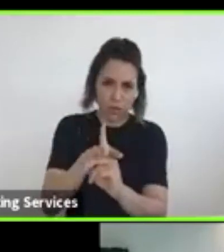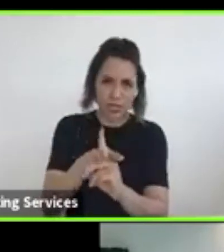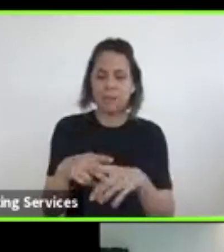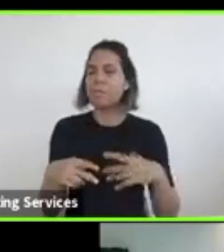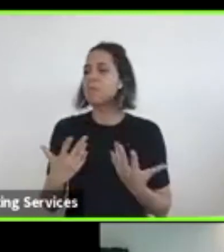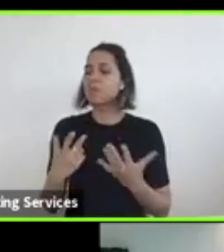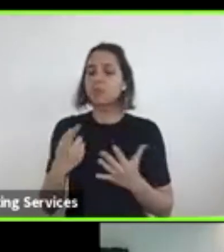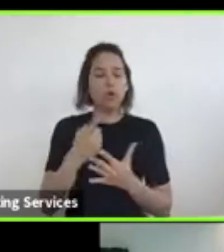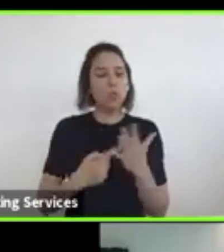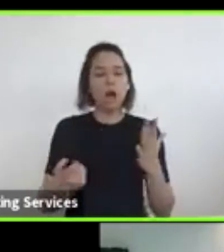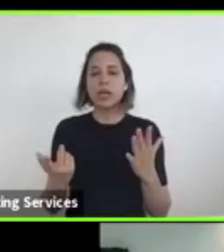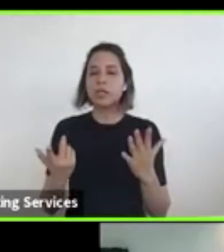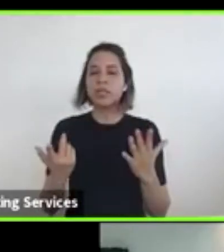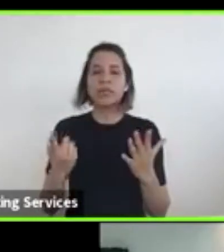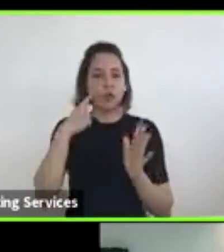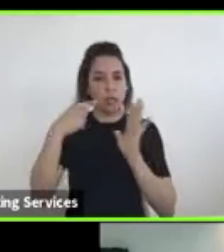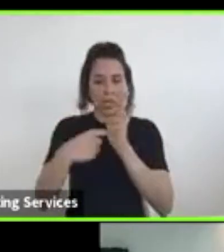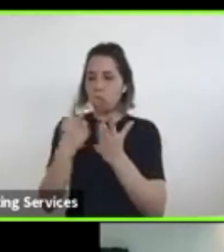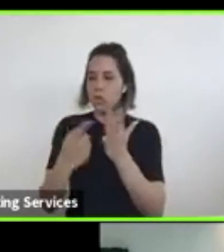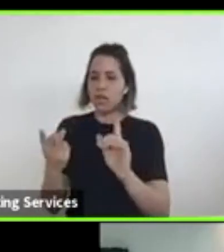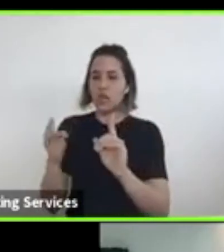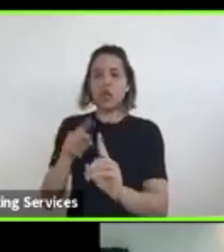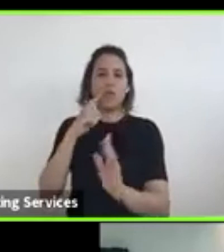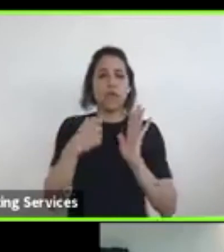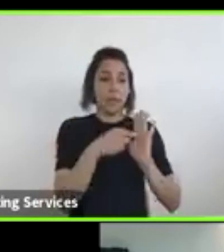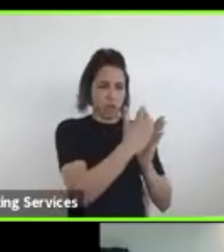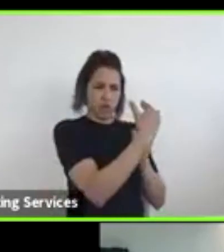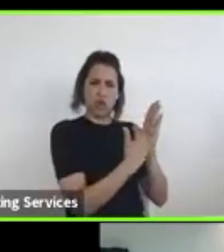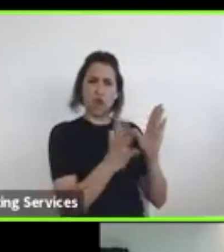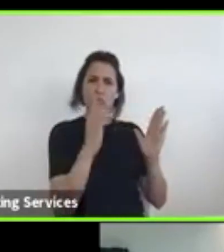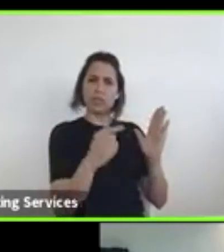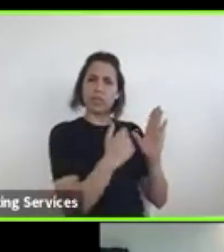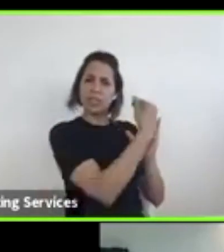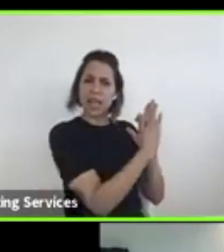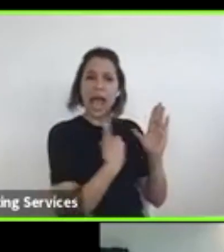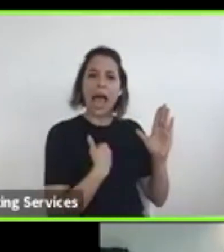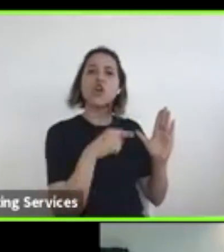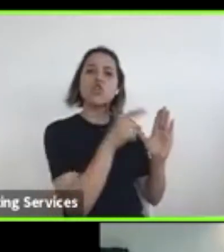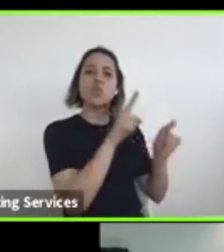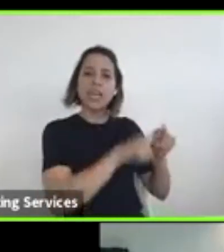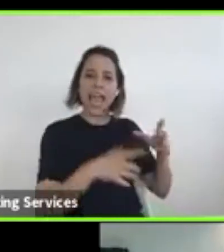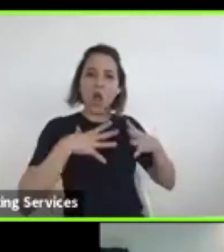WHEN, WHAT USED -- YOU CAN'T WEAR THIS TO WORK, AND THAT'S A